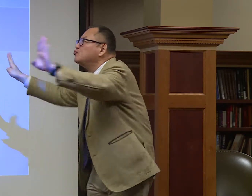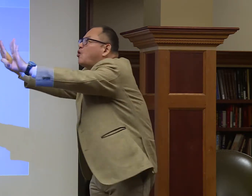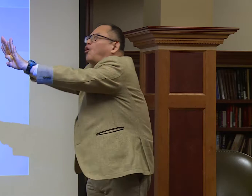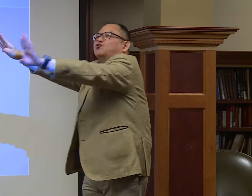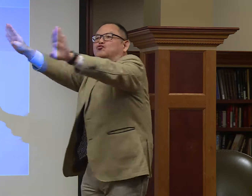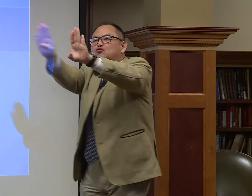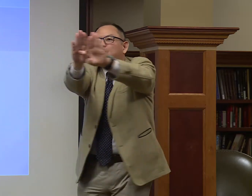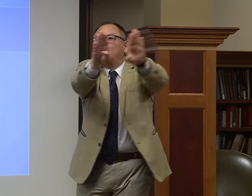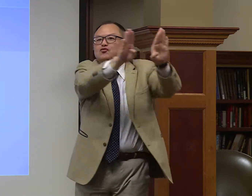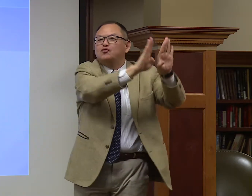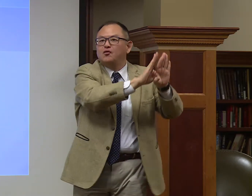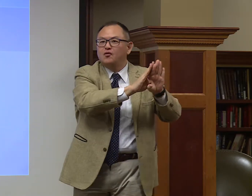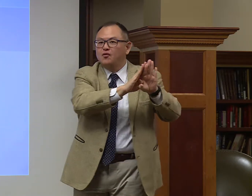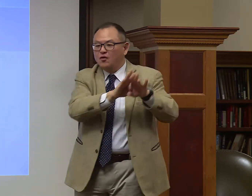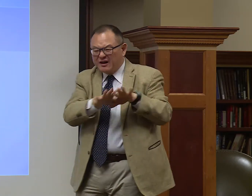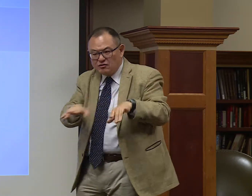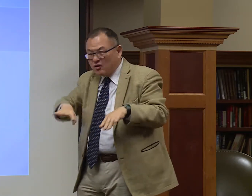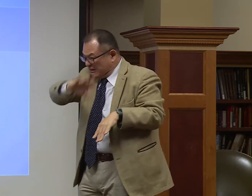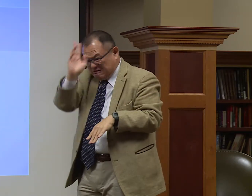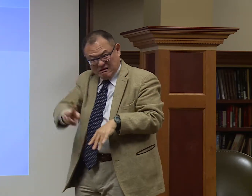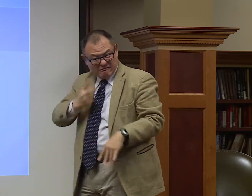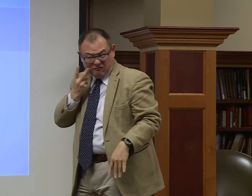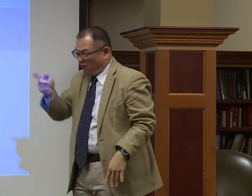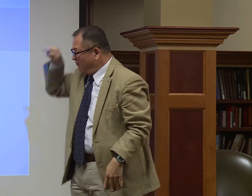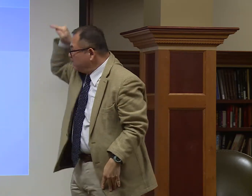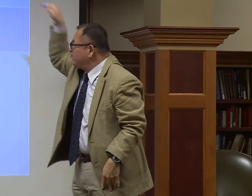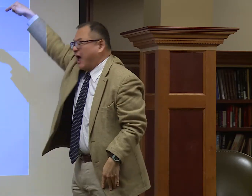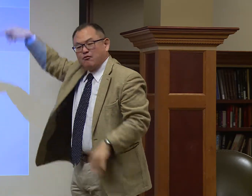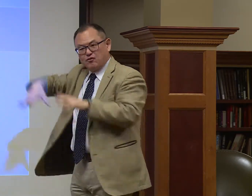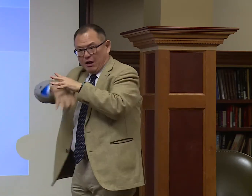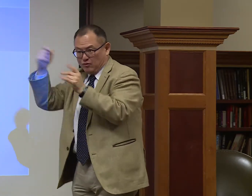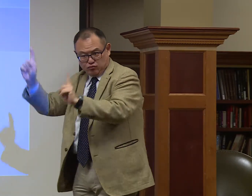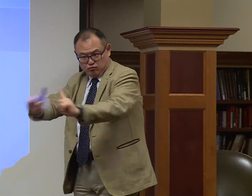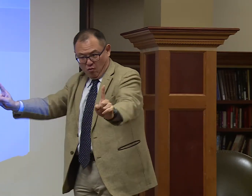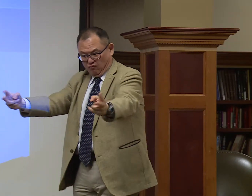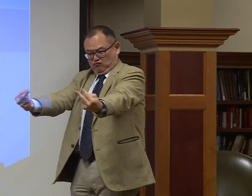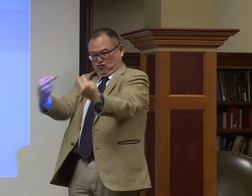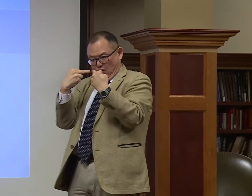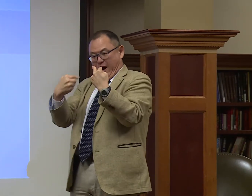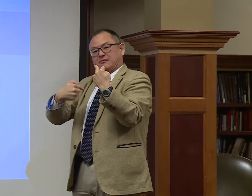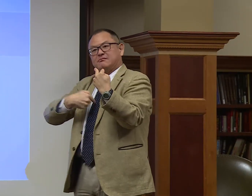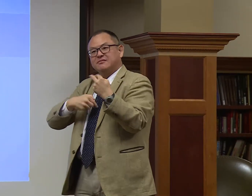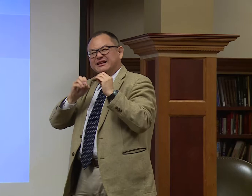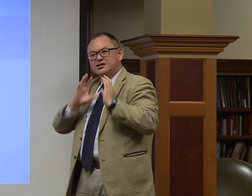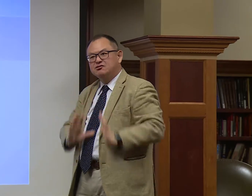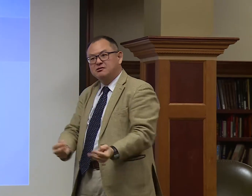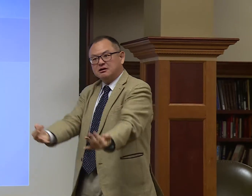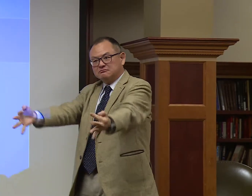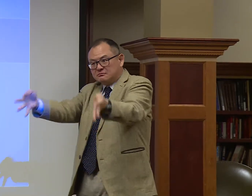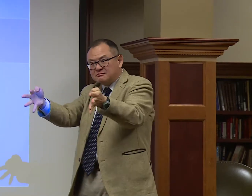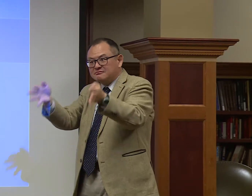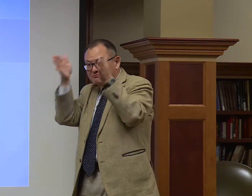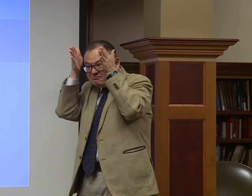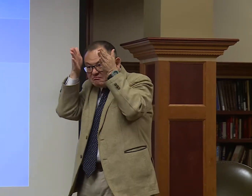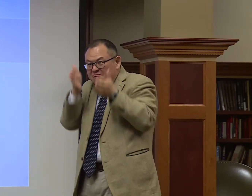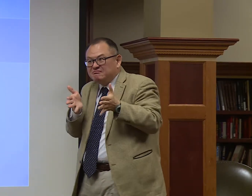and they would be closed, and you cannot look anywhere else but the teacher.